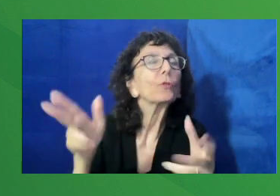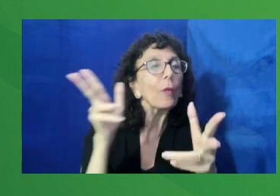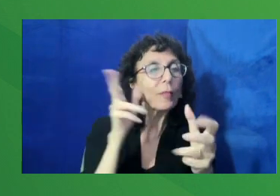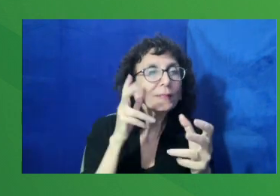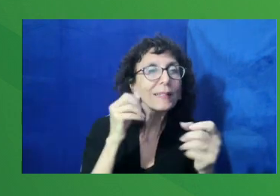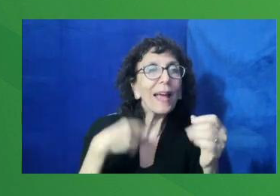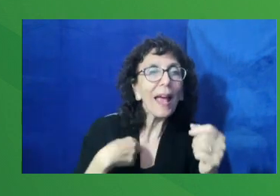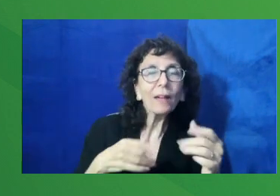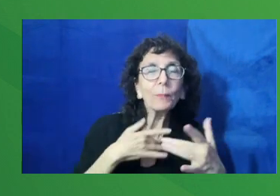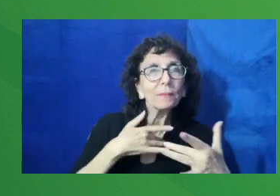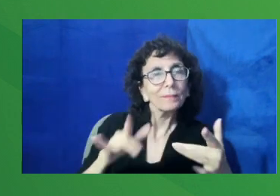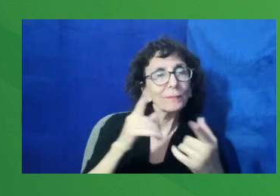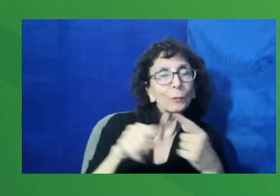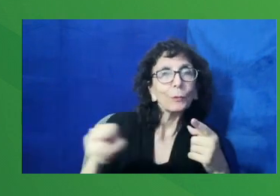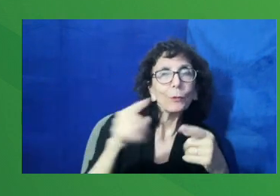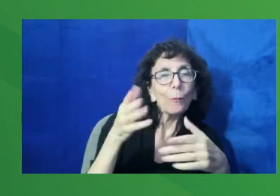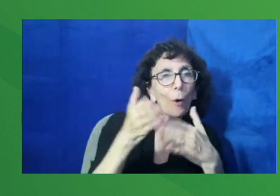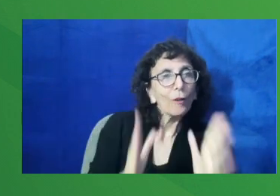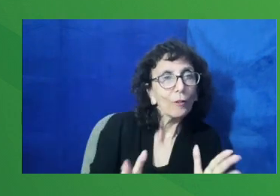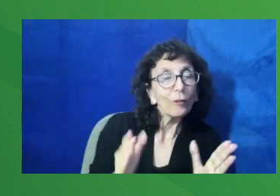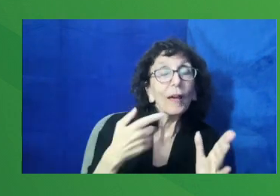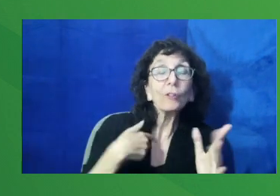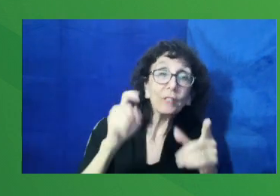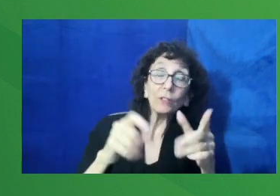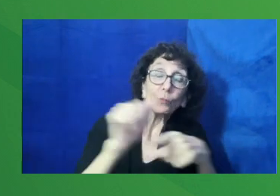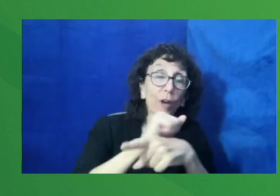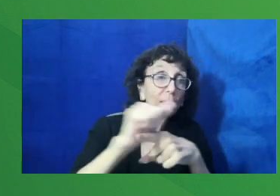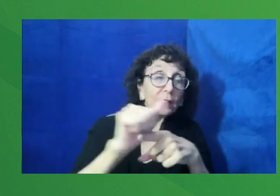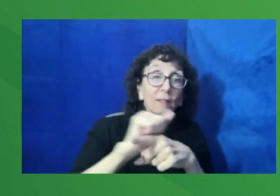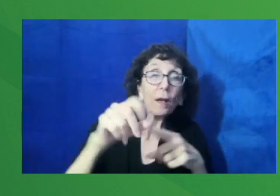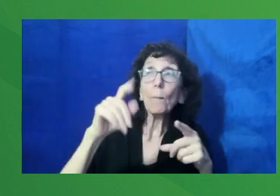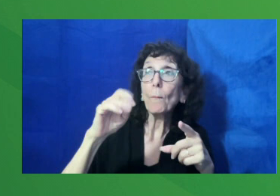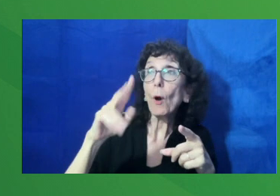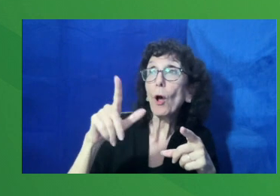takes practice. It takes effort. Paul and I were embedded with a third-grade team for about a year,